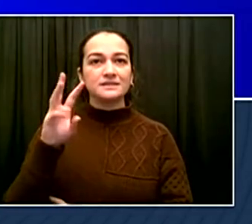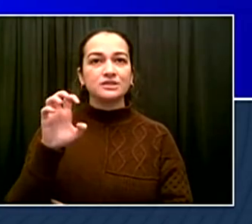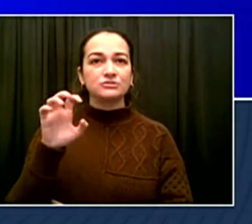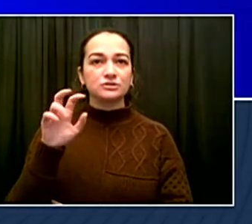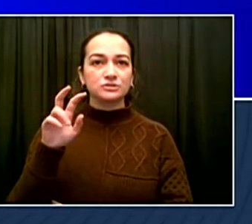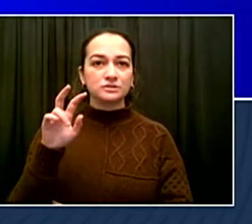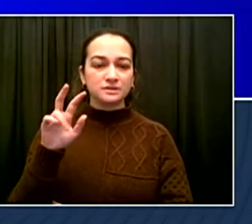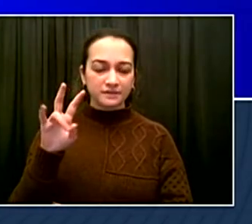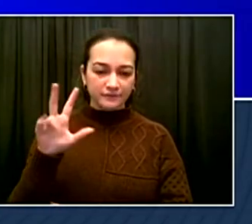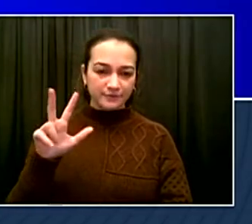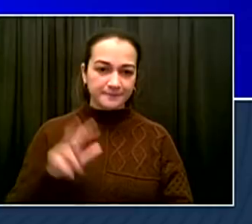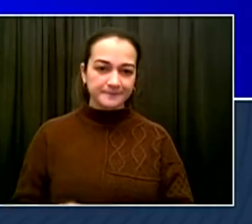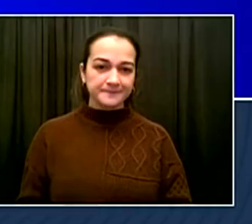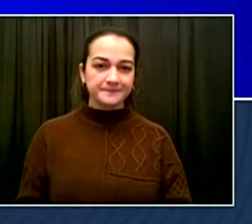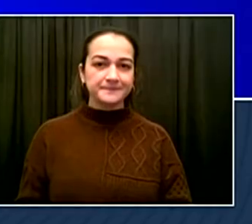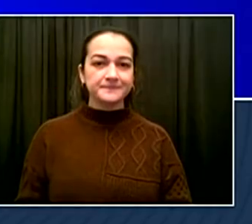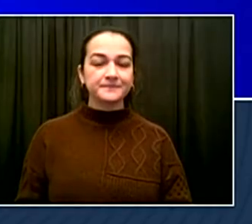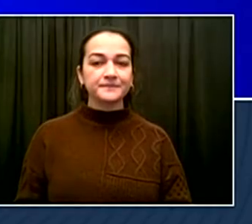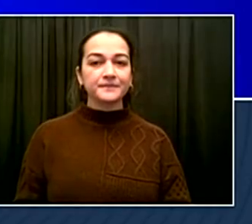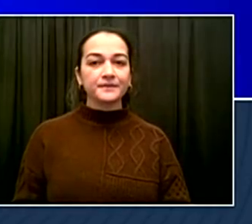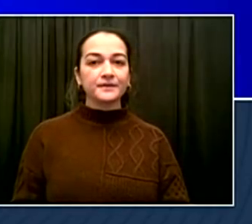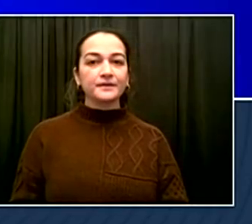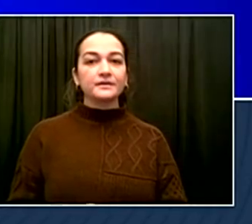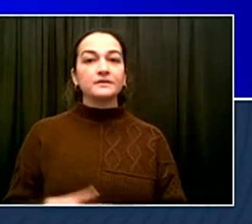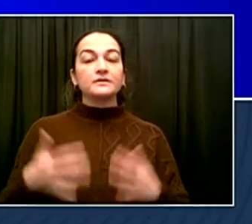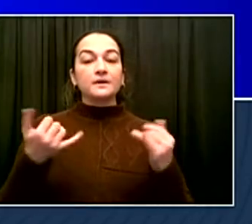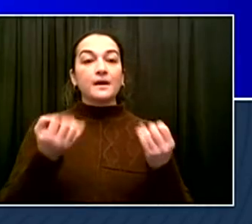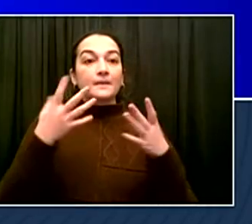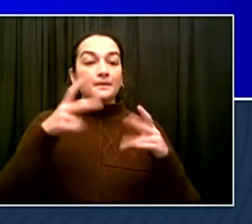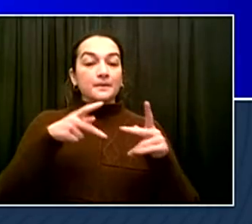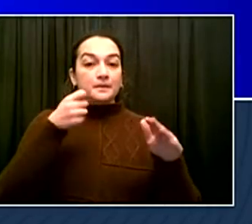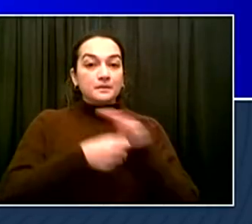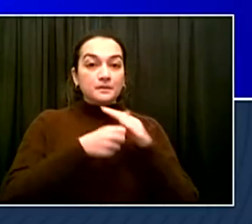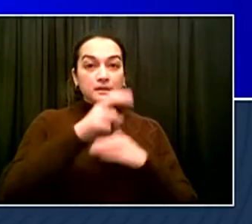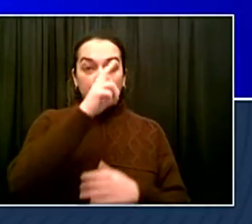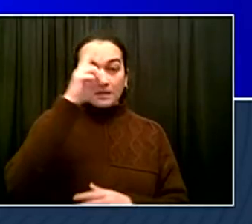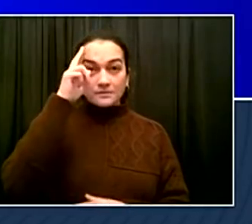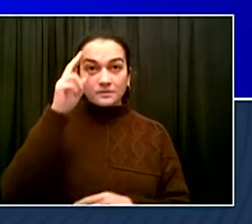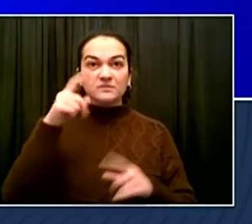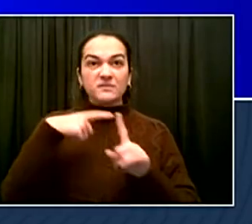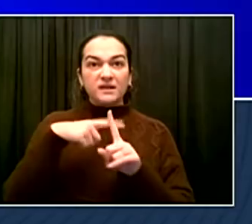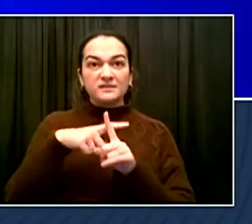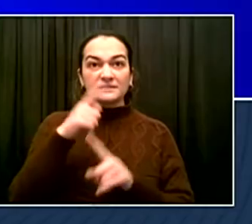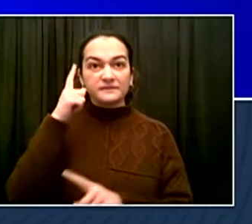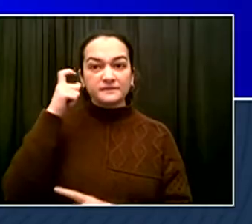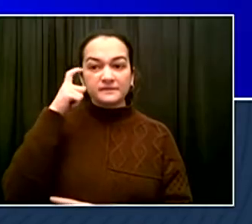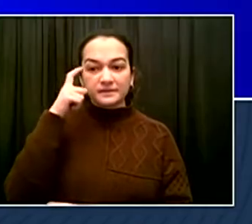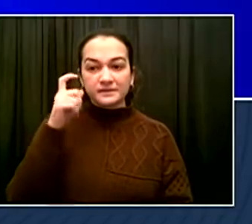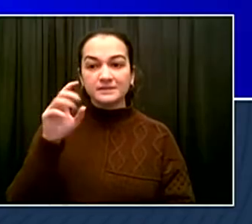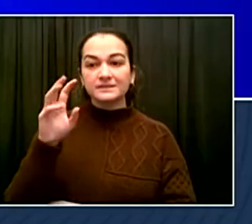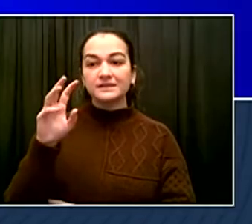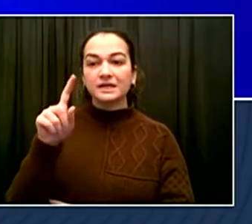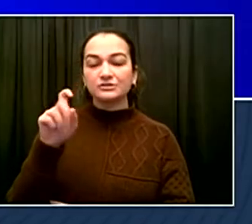VACCINATIONS AND THE MANDATES ARE HAVING MORE AND MORE IMPACT AND WILL AGAIN IN THE DAYS AHEAD AS ADDITIONAL MANDATES COME ONLINE. SO AS OF TODAY, 12,960,673